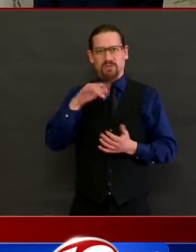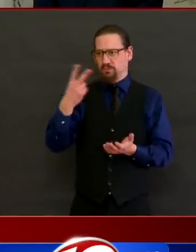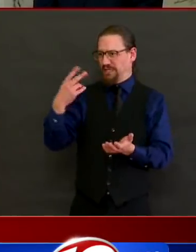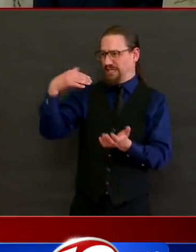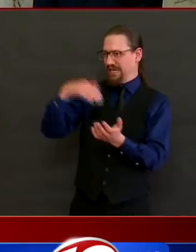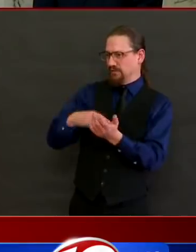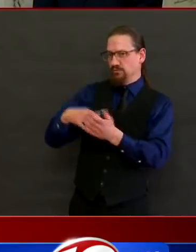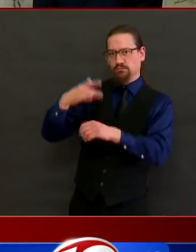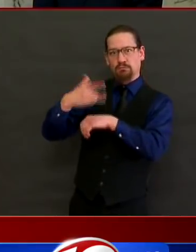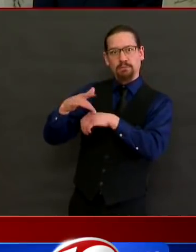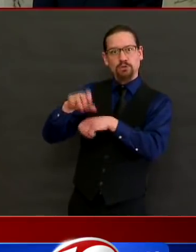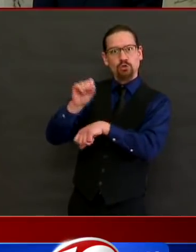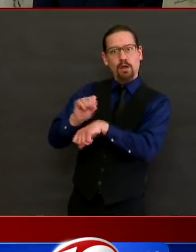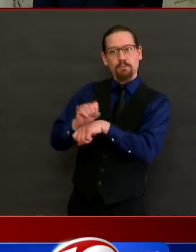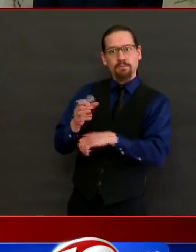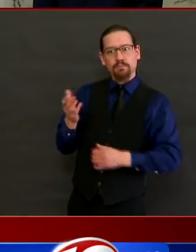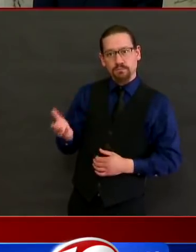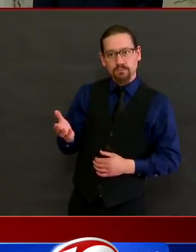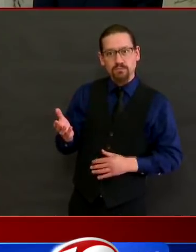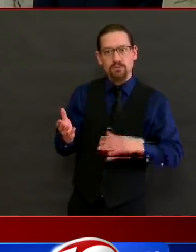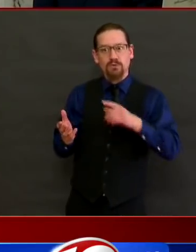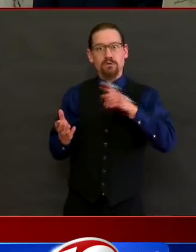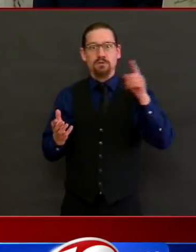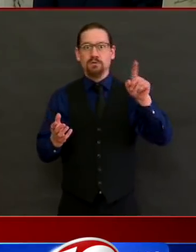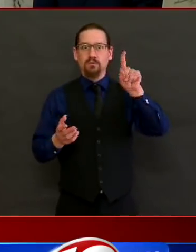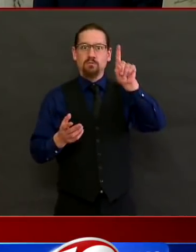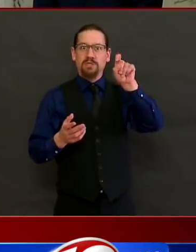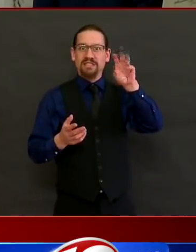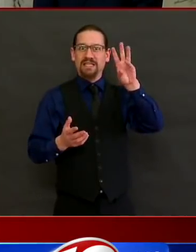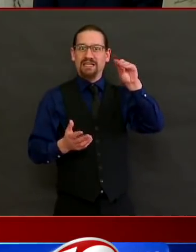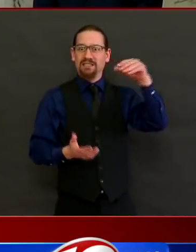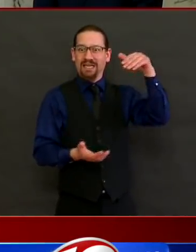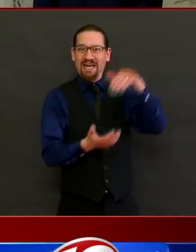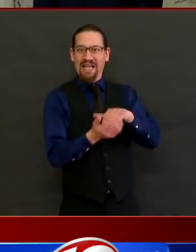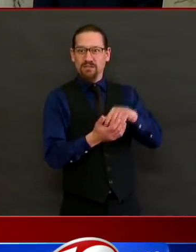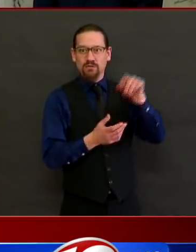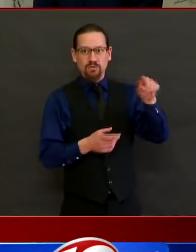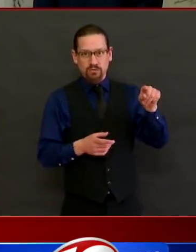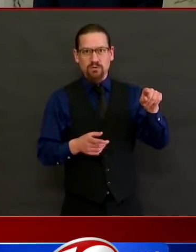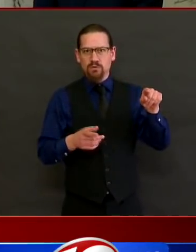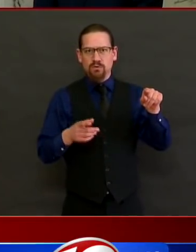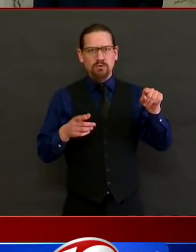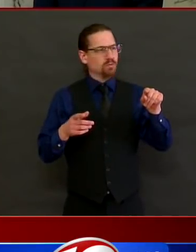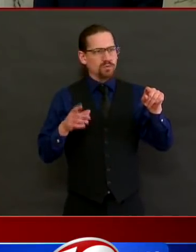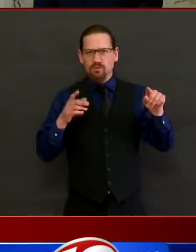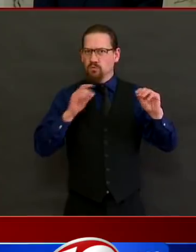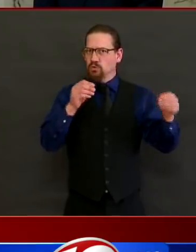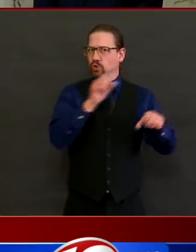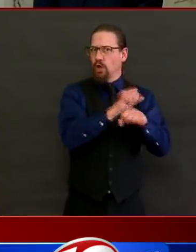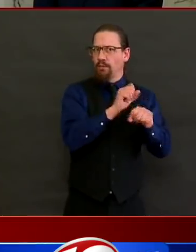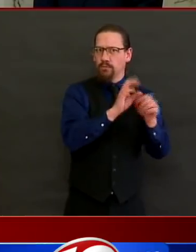THE PEOPLE WHO ARE UNEMPLOYED WITH THE 2000 JOBS OPEN, WE HAVE CREATED A PARTNERSHIP BETWEEN